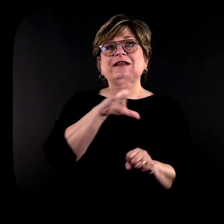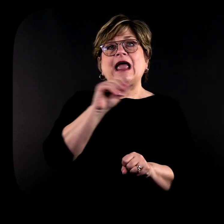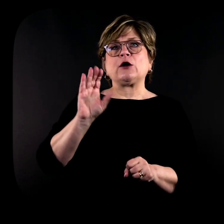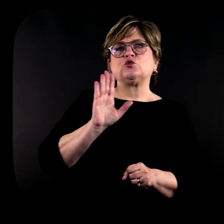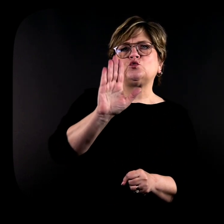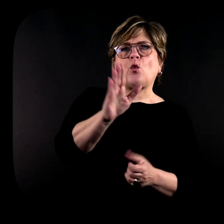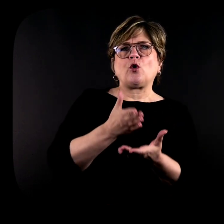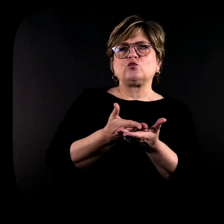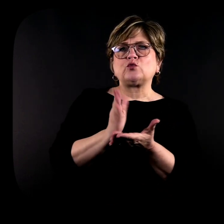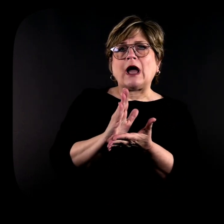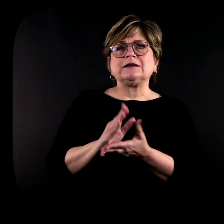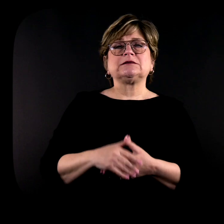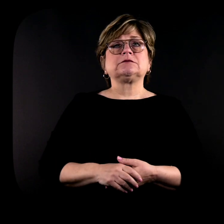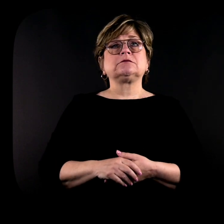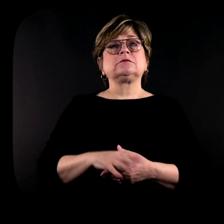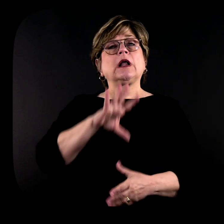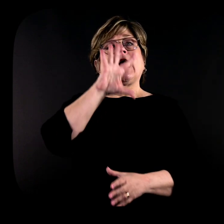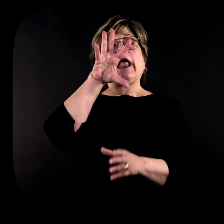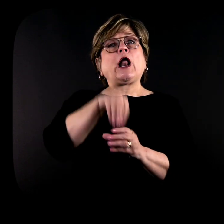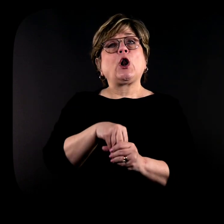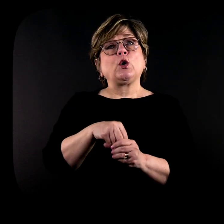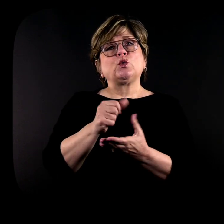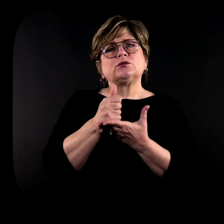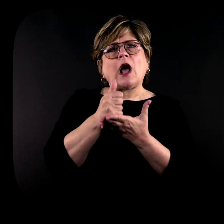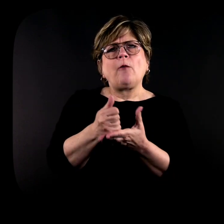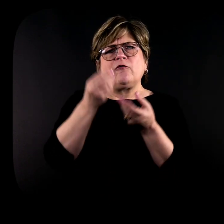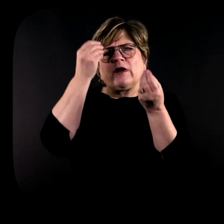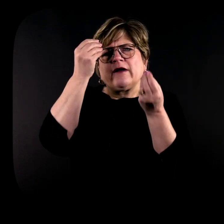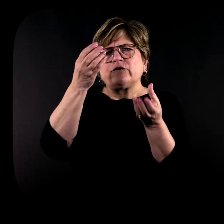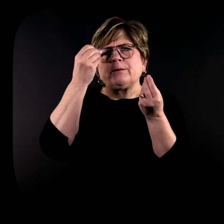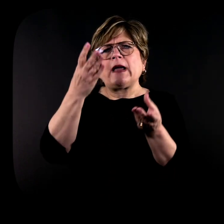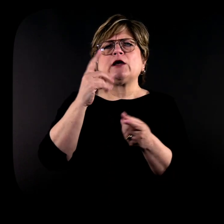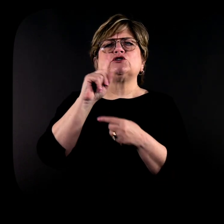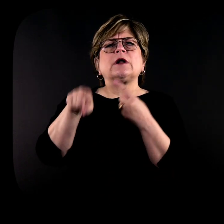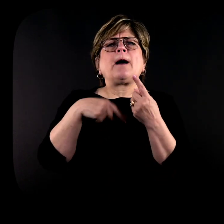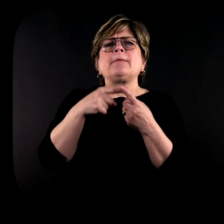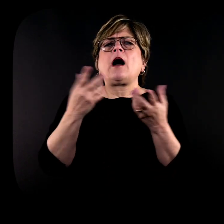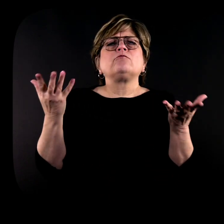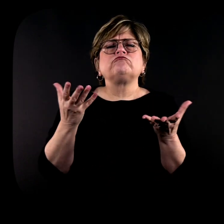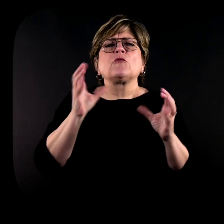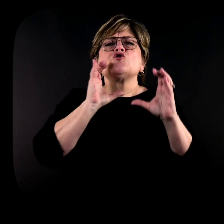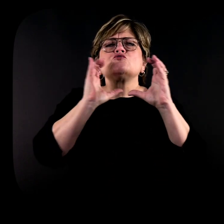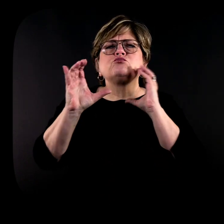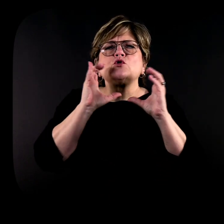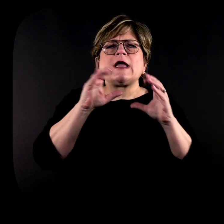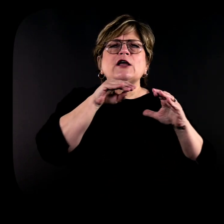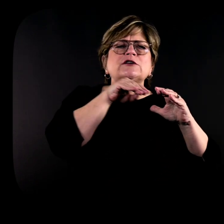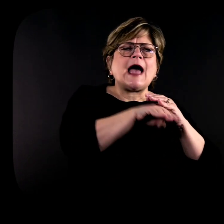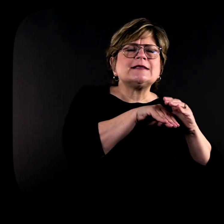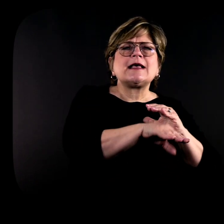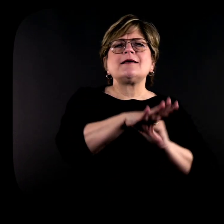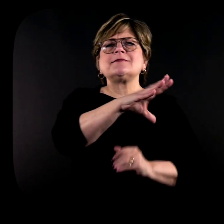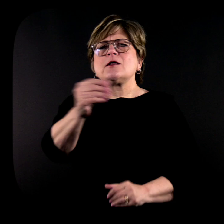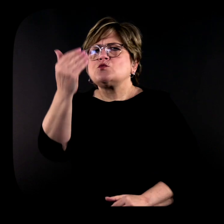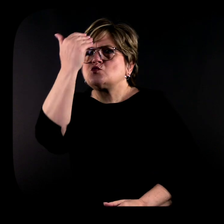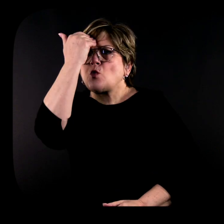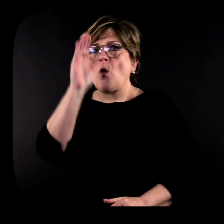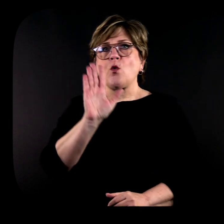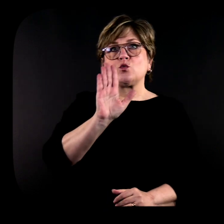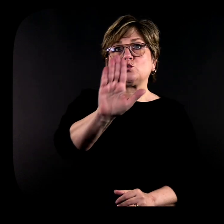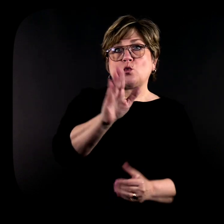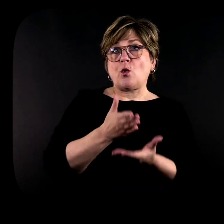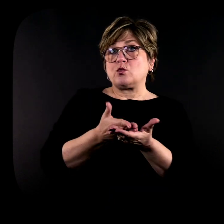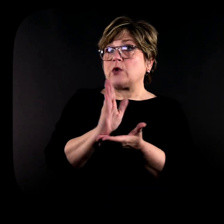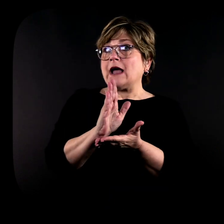Rights.” It includes helpful information about communication access and knowing your rights.